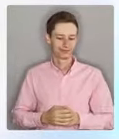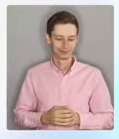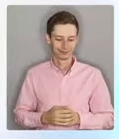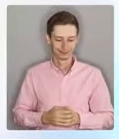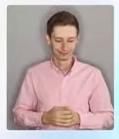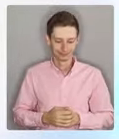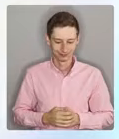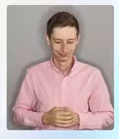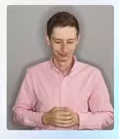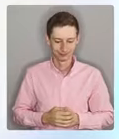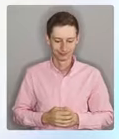[Player] You can't hit 'em all again.